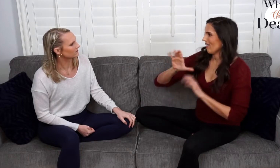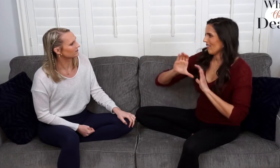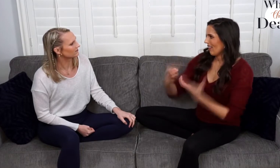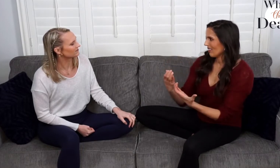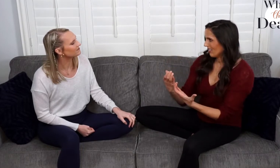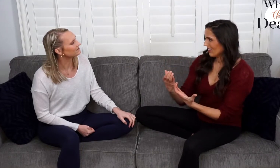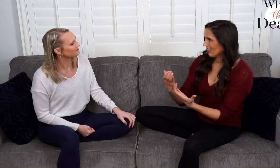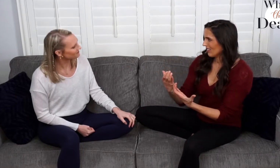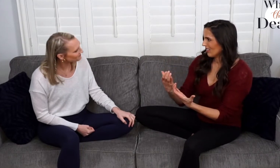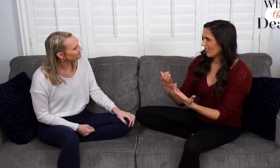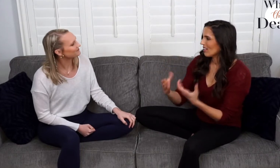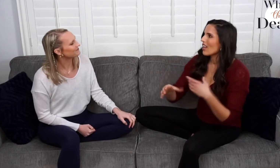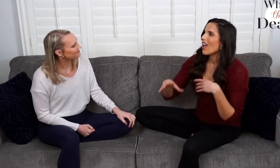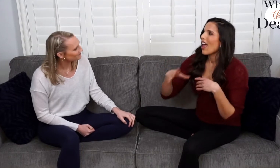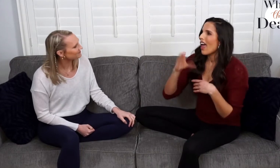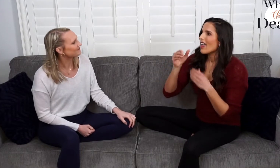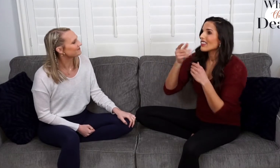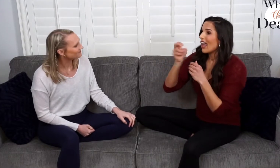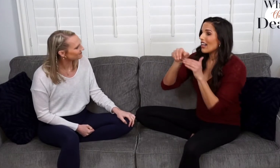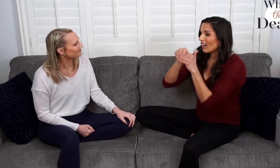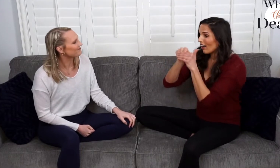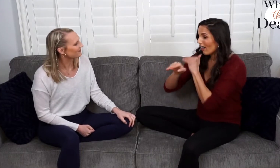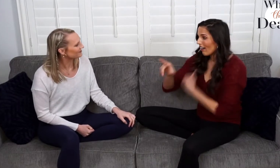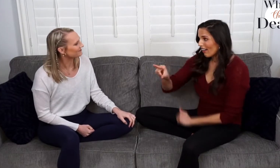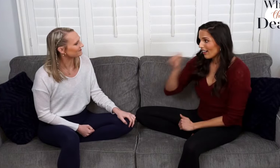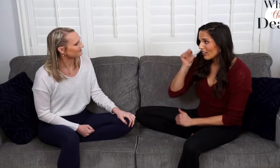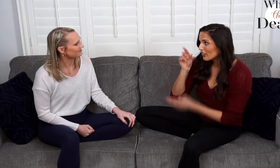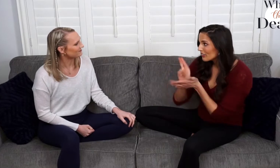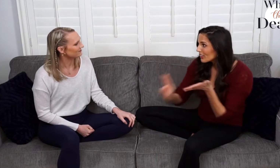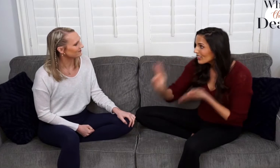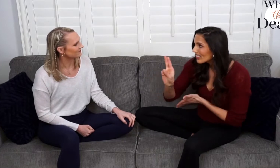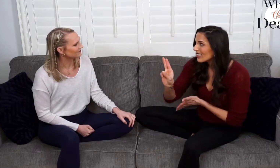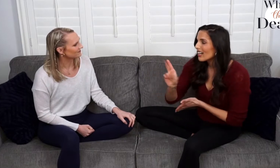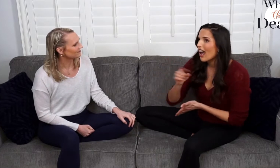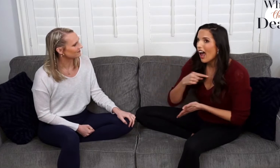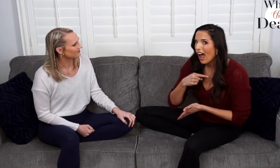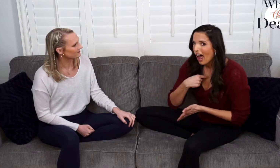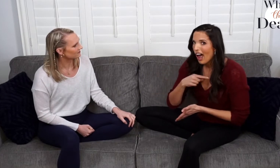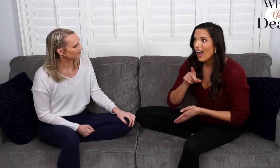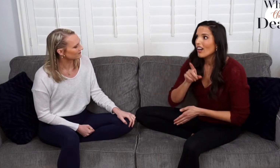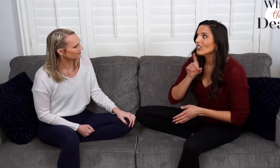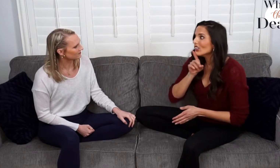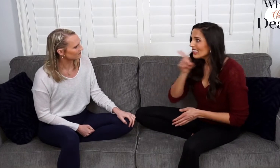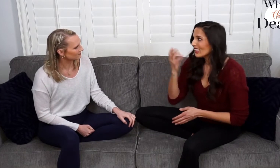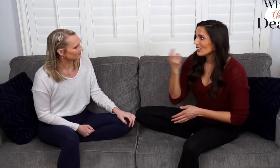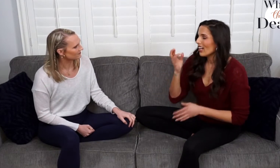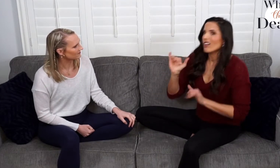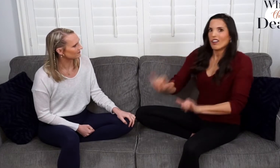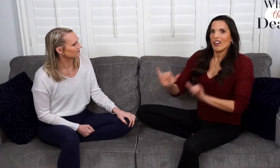took an ASL class, but then I wanted to Gallaudet University and that's when I really realized.